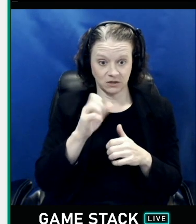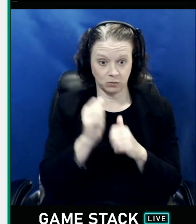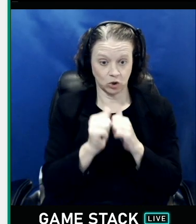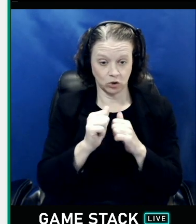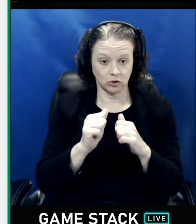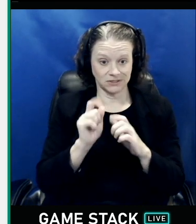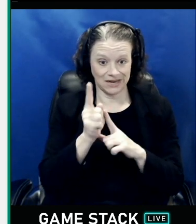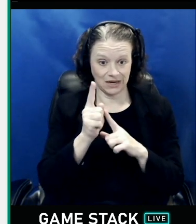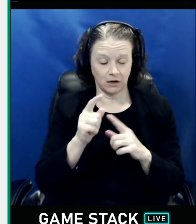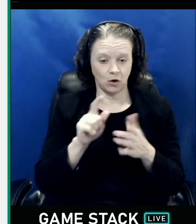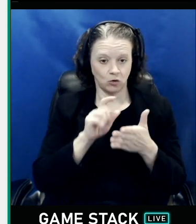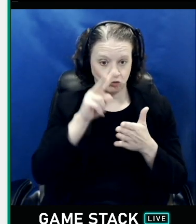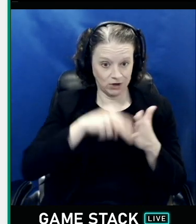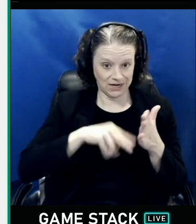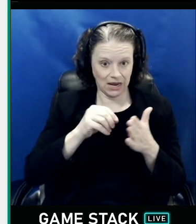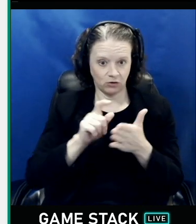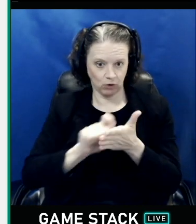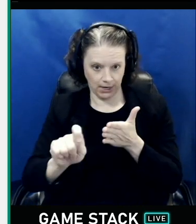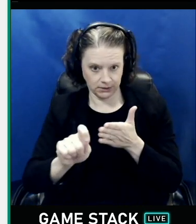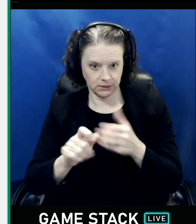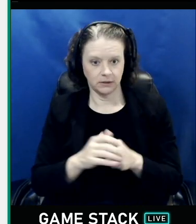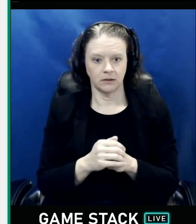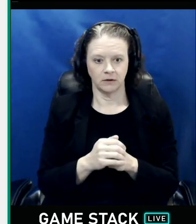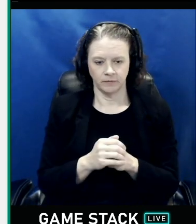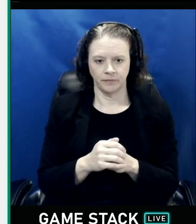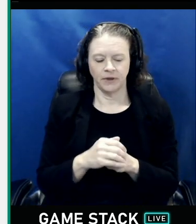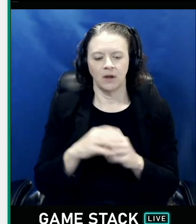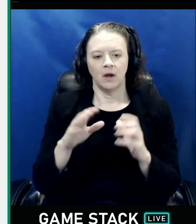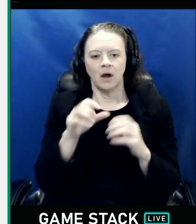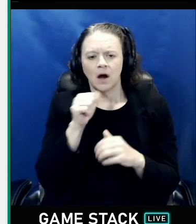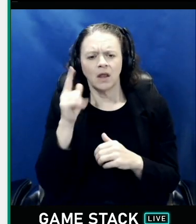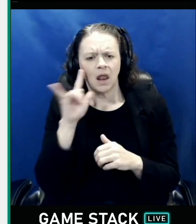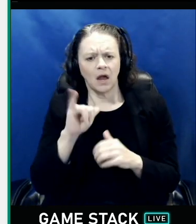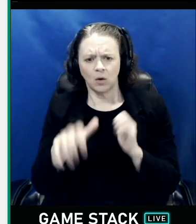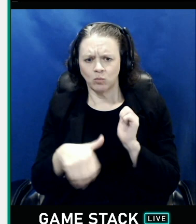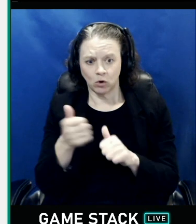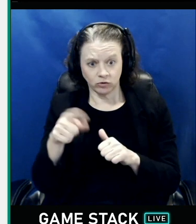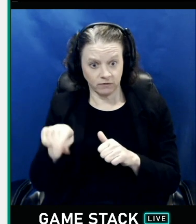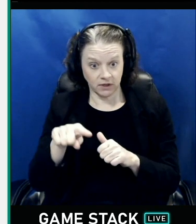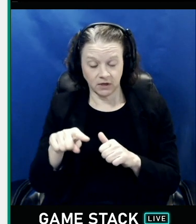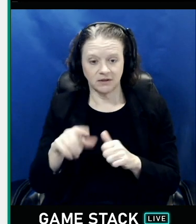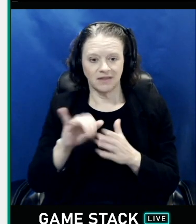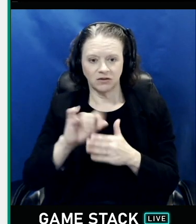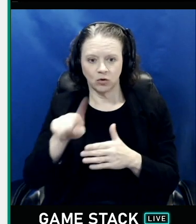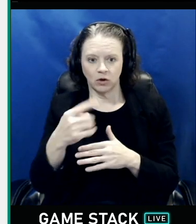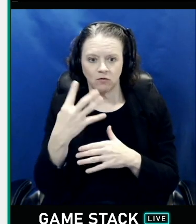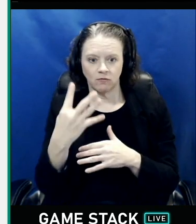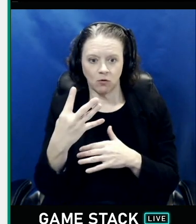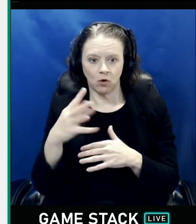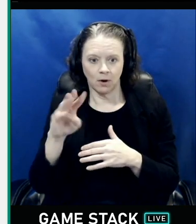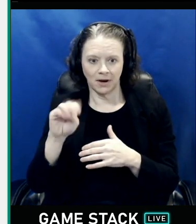write. Unlike most AMD Zen 2 desktop products, this product is only four megabytes of L3 cache.